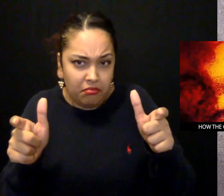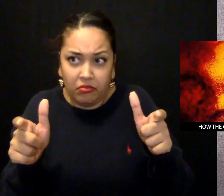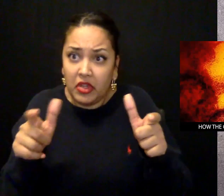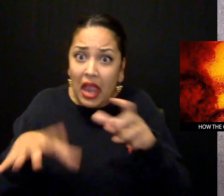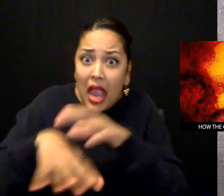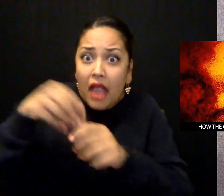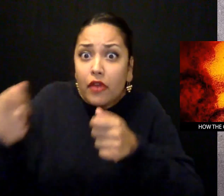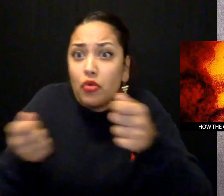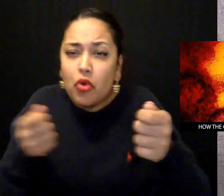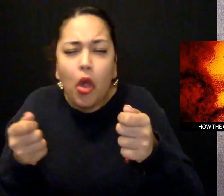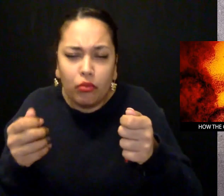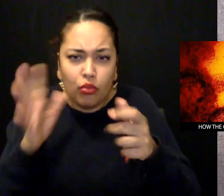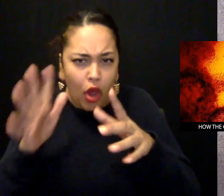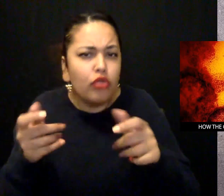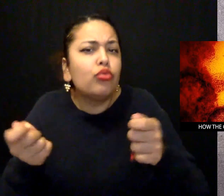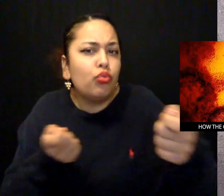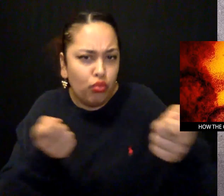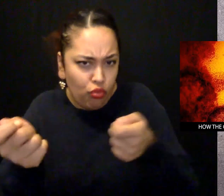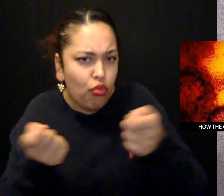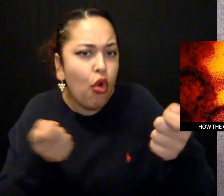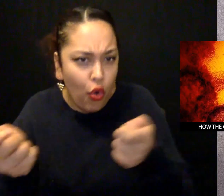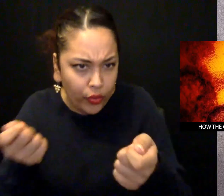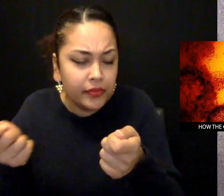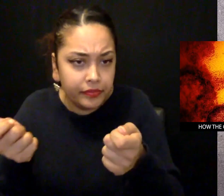but there will come a time when the virus won't be as prevalent